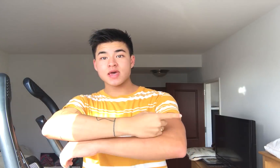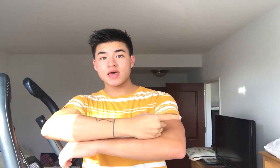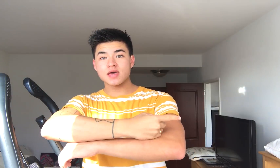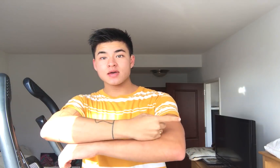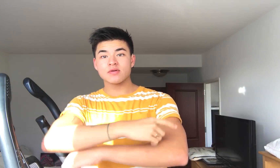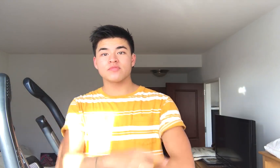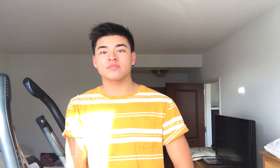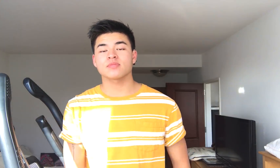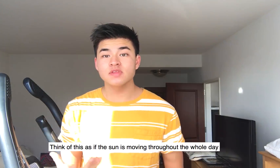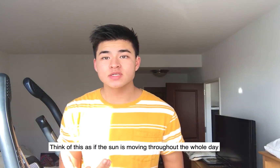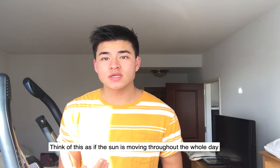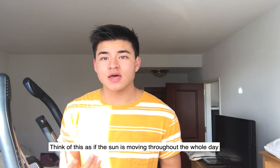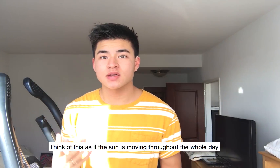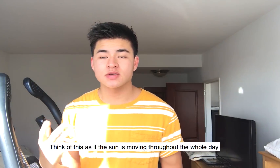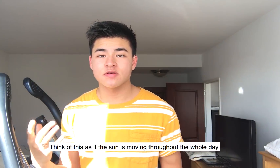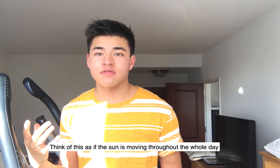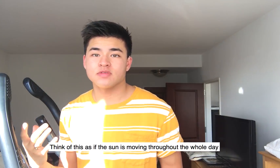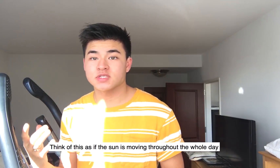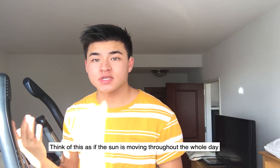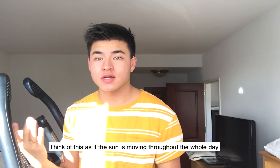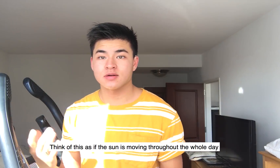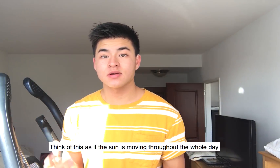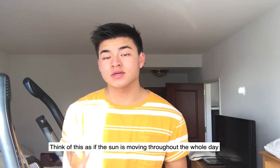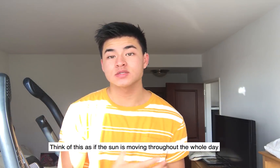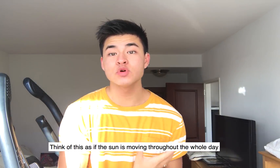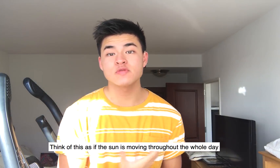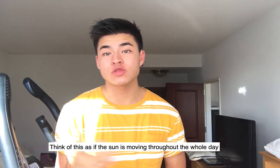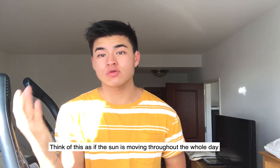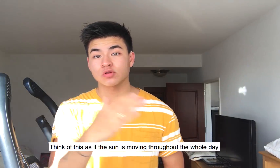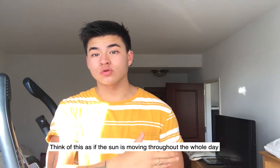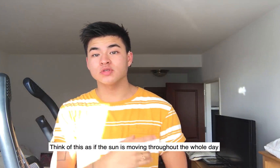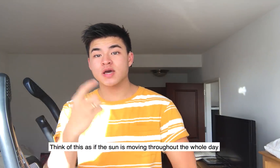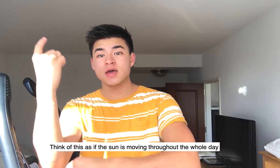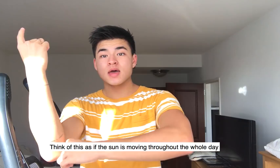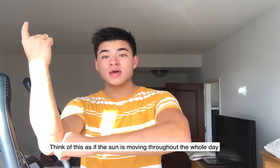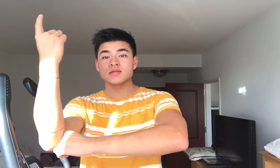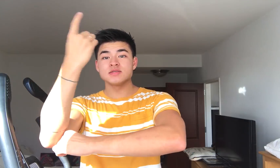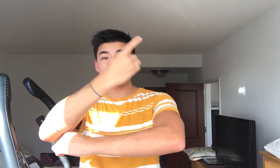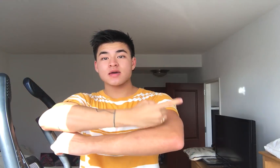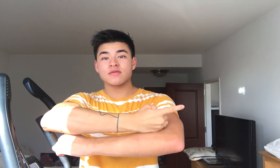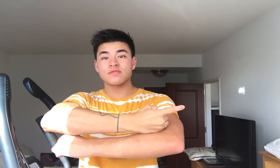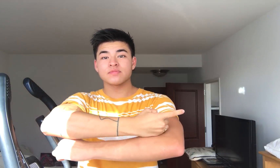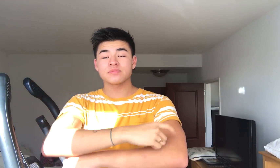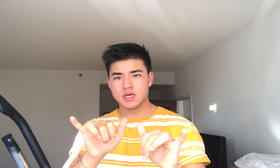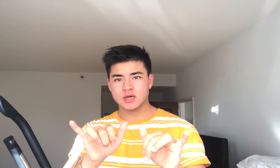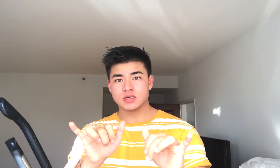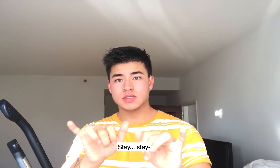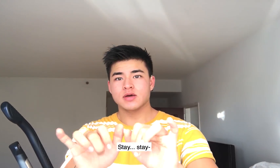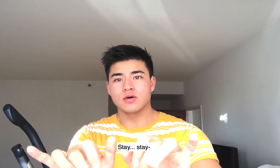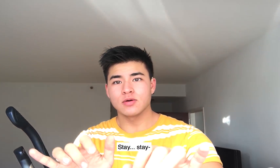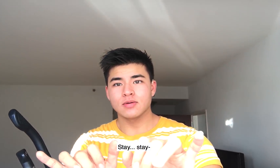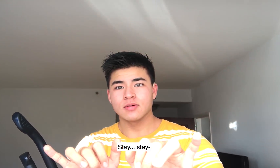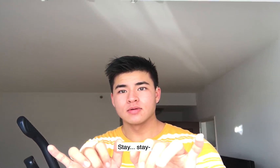De think of this as if the Sun is moving throughout the whole day dead stay